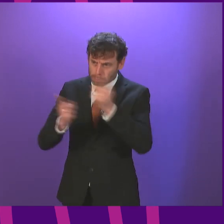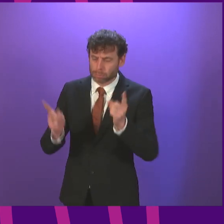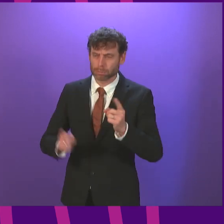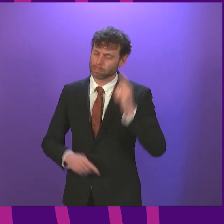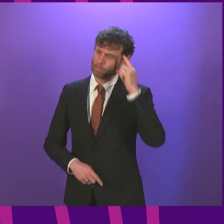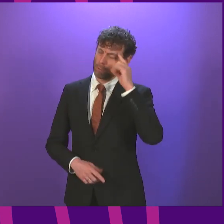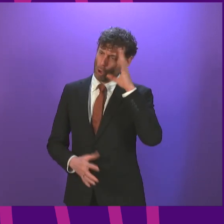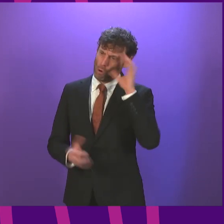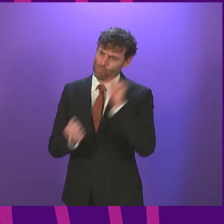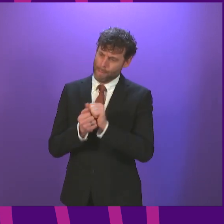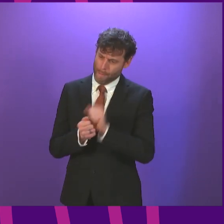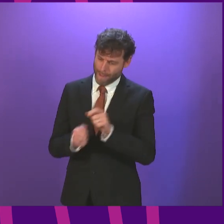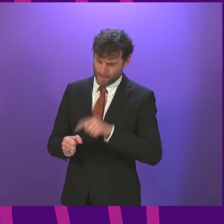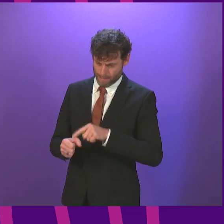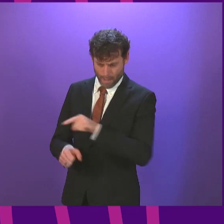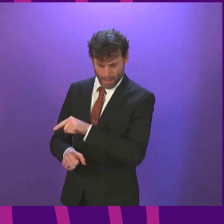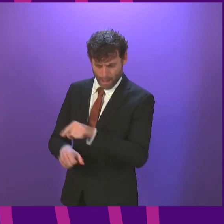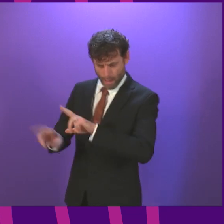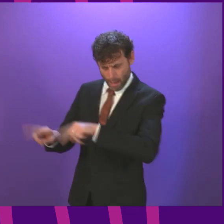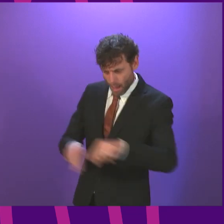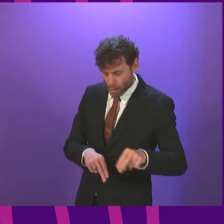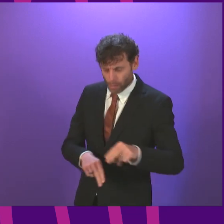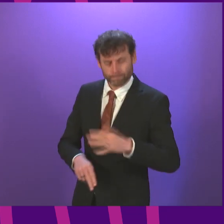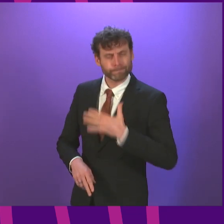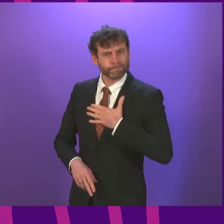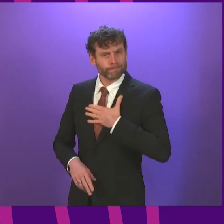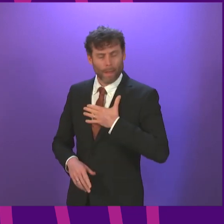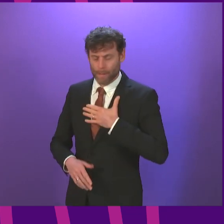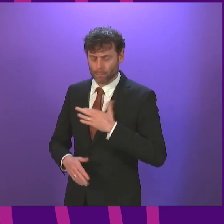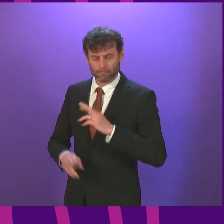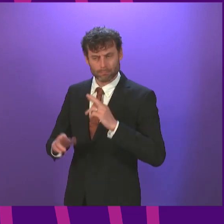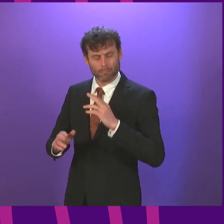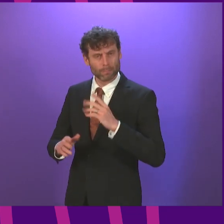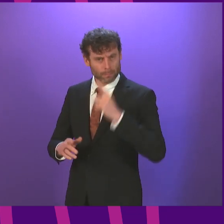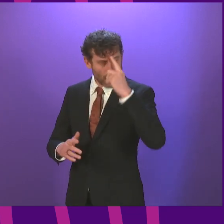the lives that were lost that day, and to commit to making sure that such a thing never happens again.